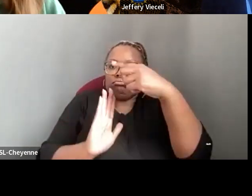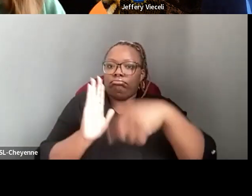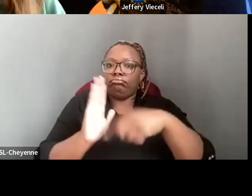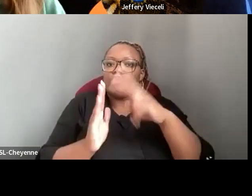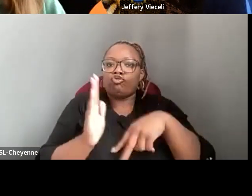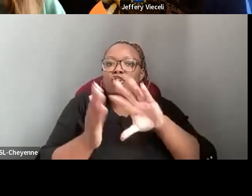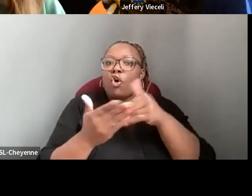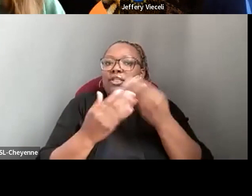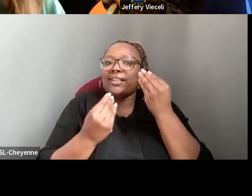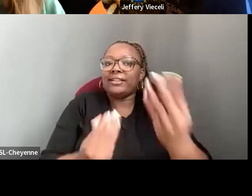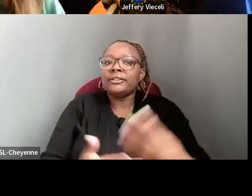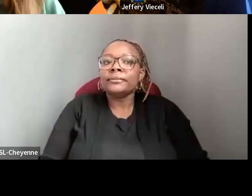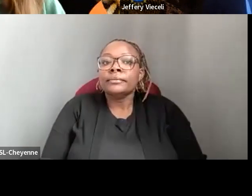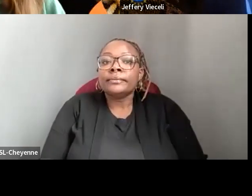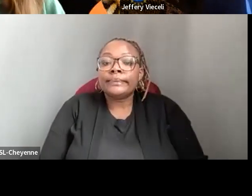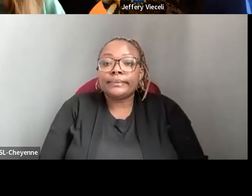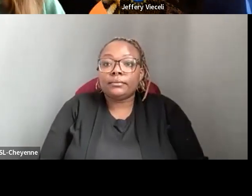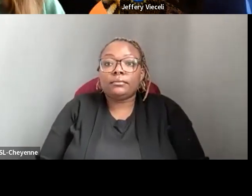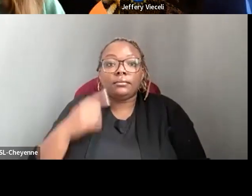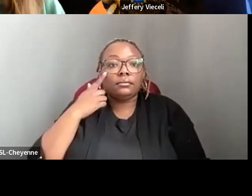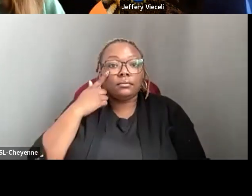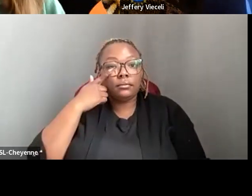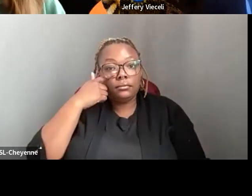Jeremy Leffler: Great. Well, we are just about out of time.